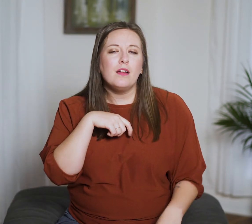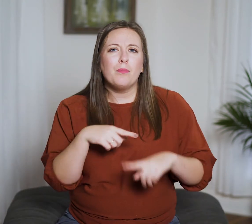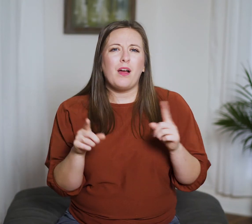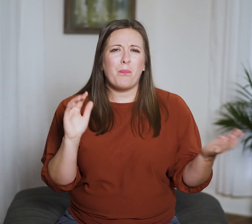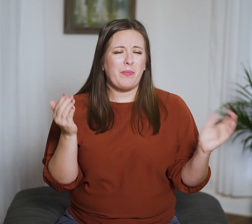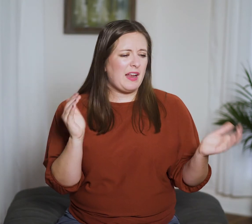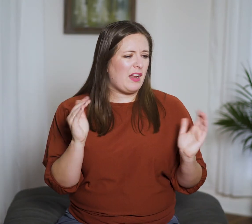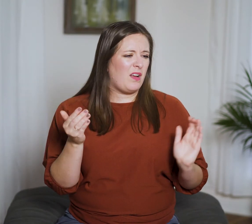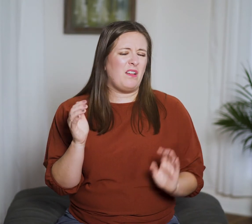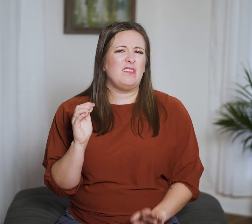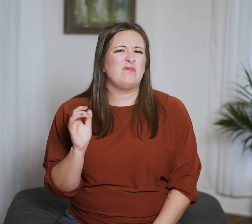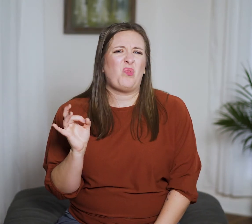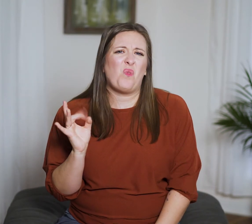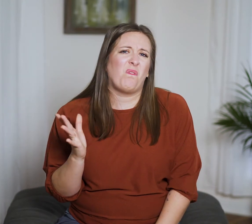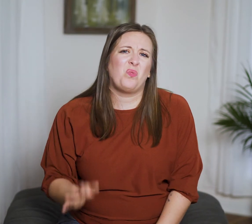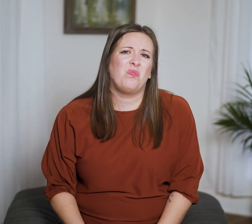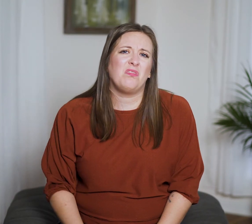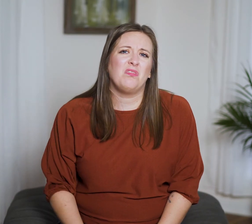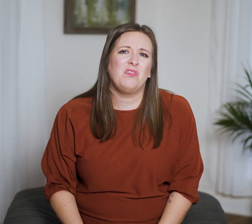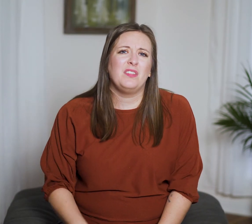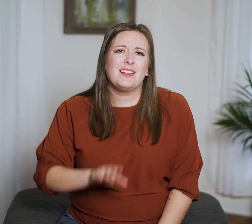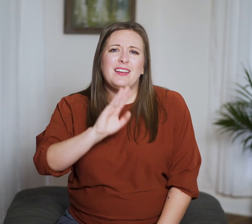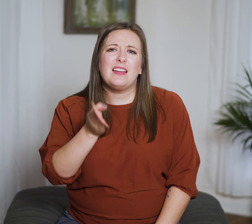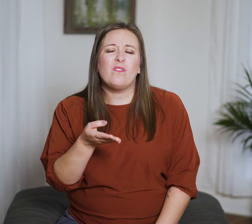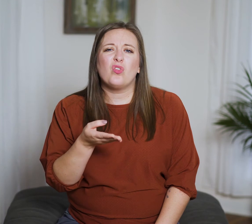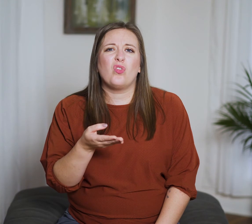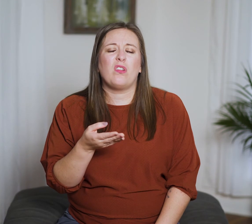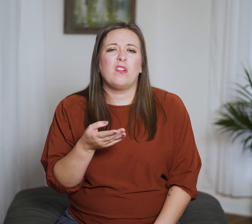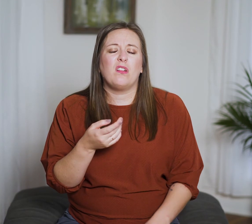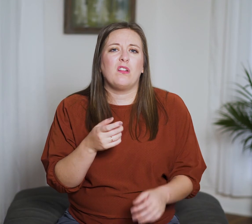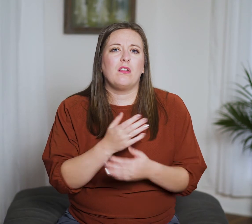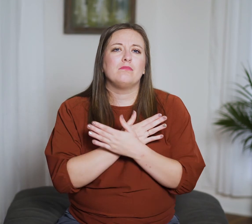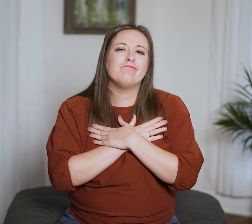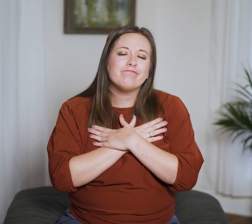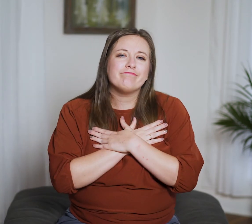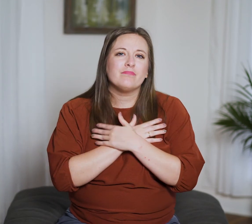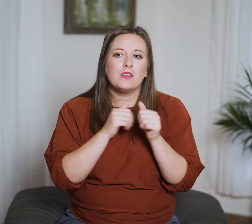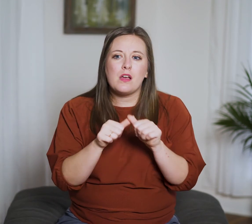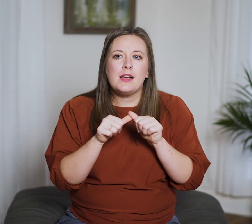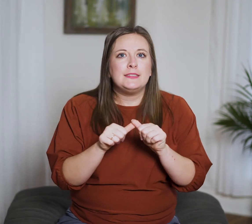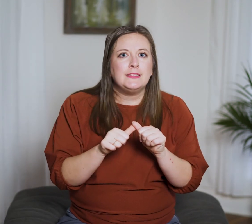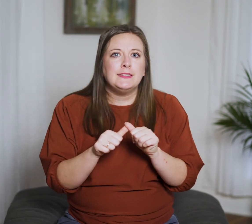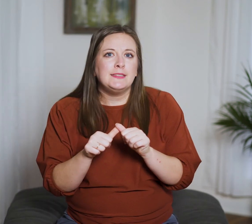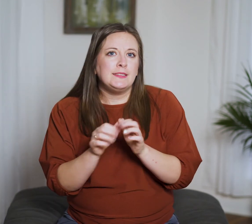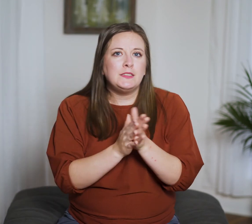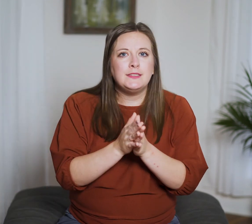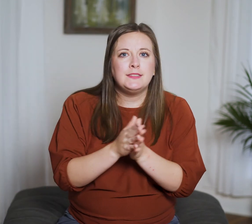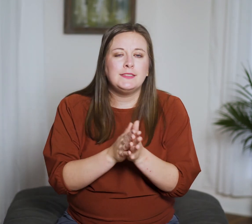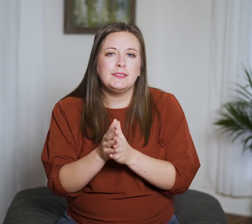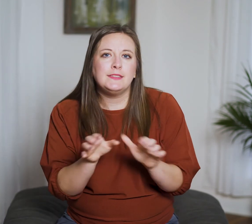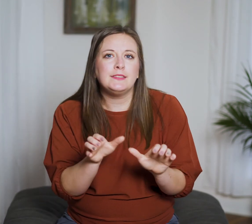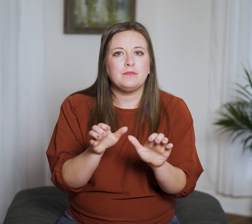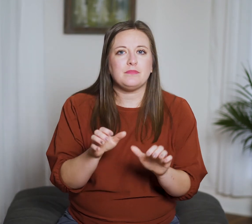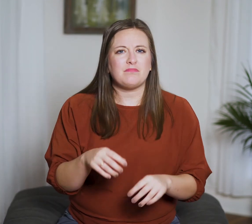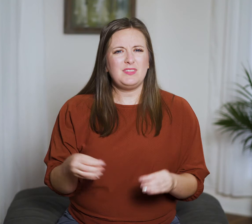But comparison is a terrible taskmaster—it never lets us rest.